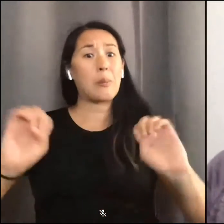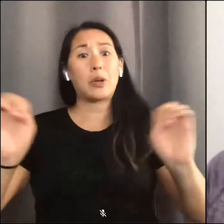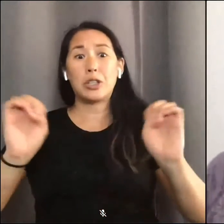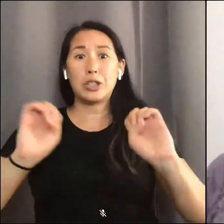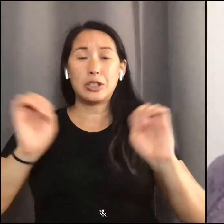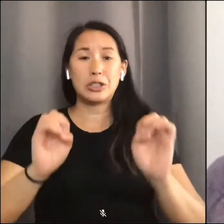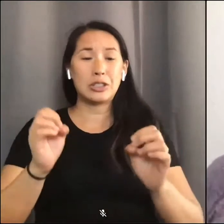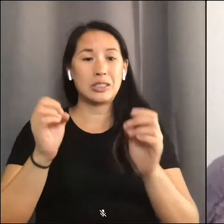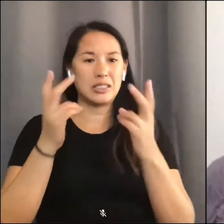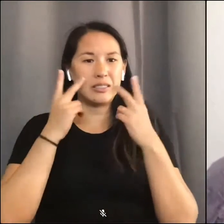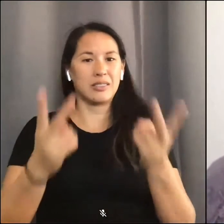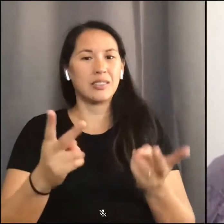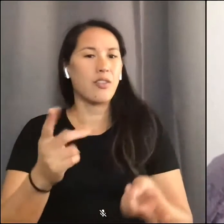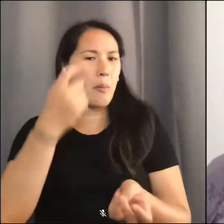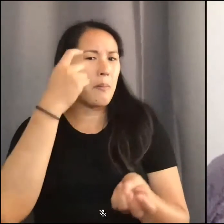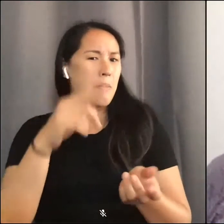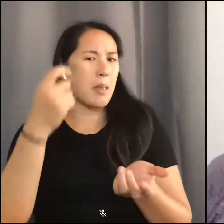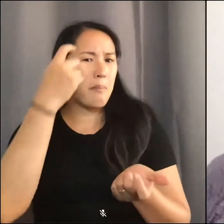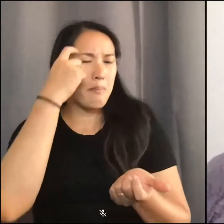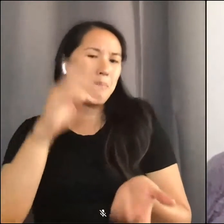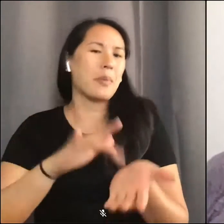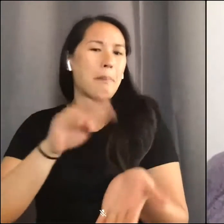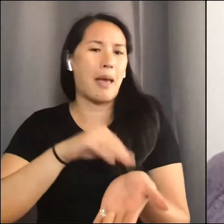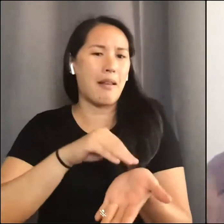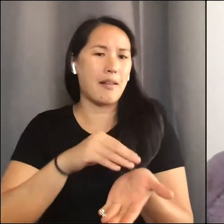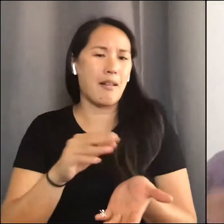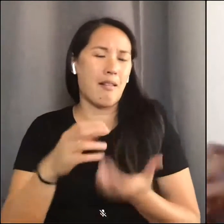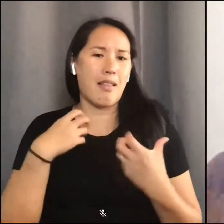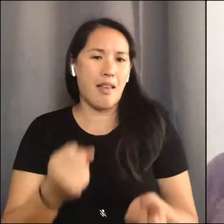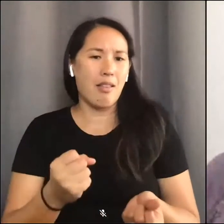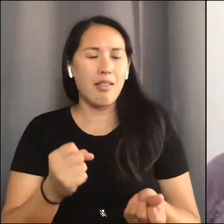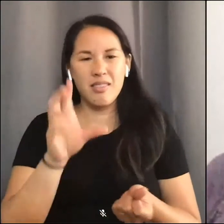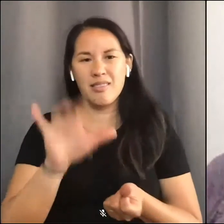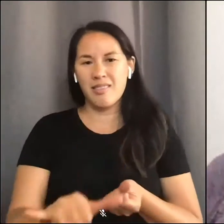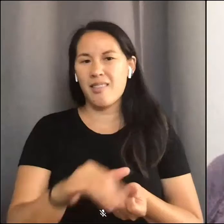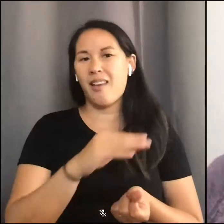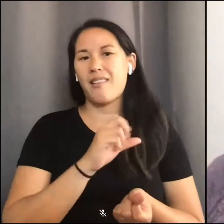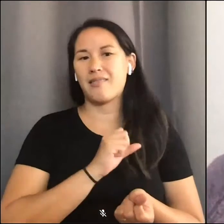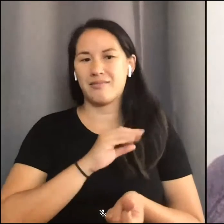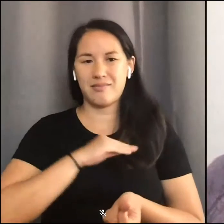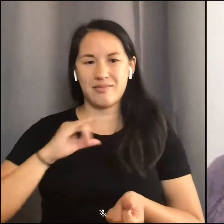mental medical health doctors have um so things are happening and then quite frankly one of the